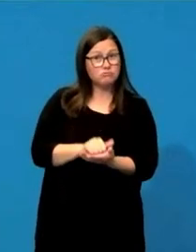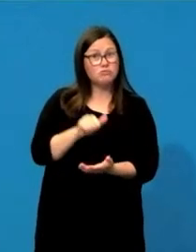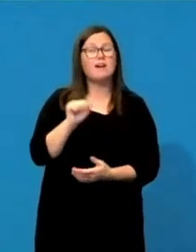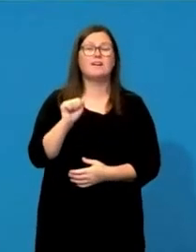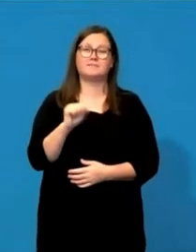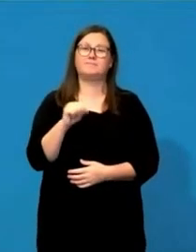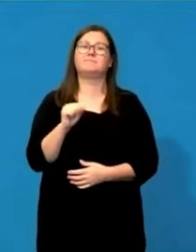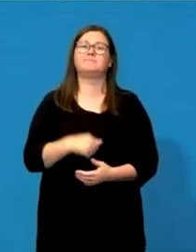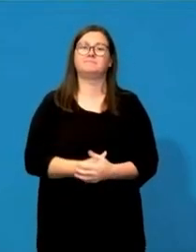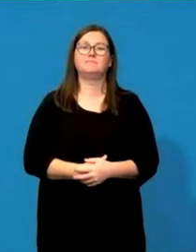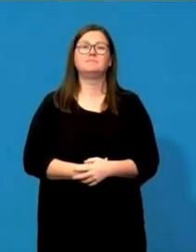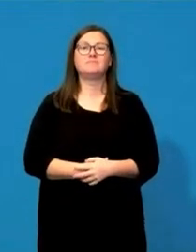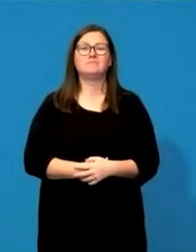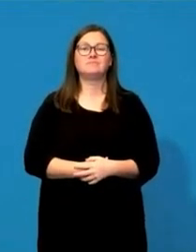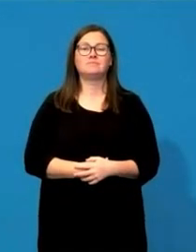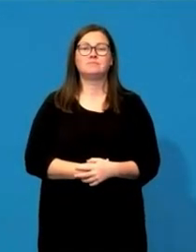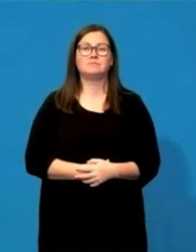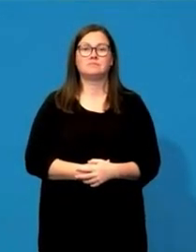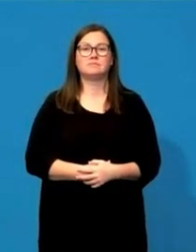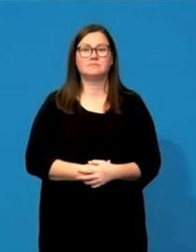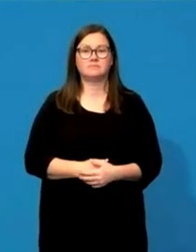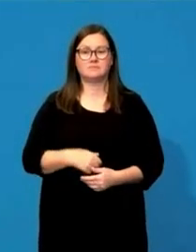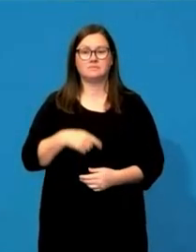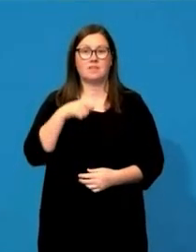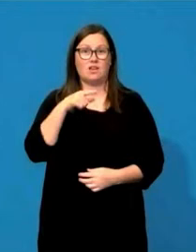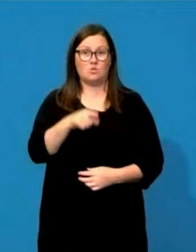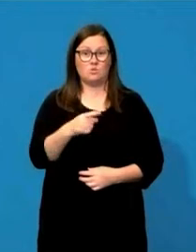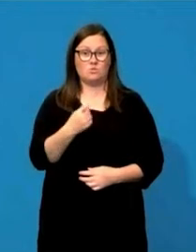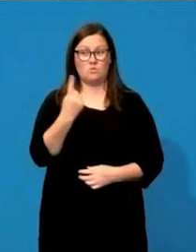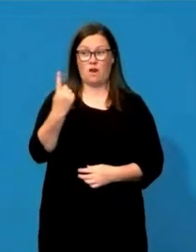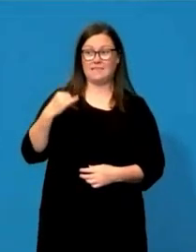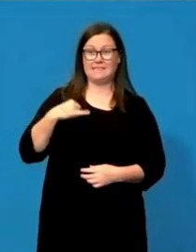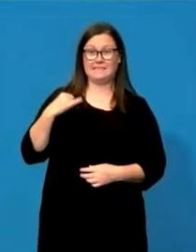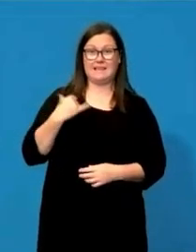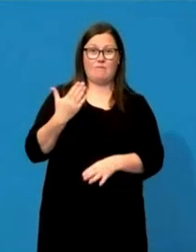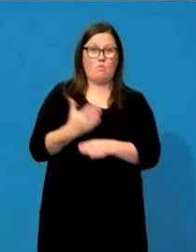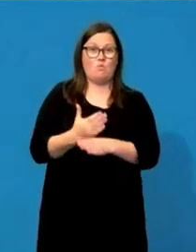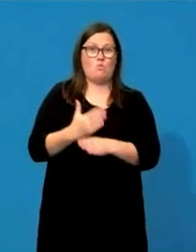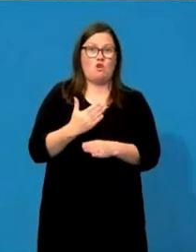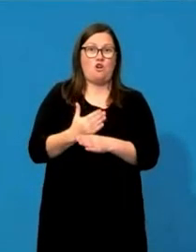And you're the longest serving staff member for Wangki radio. Yes.